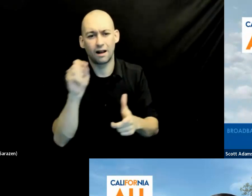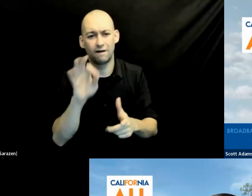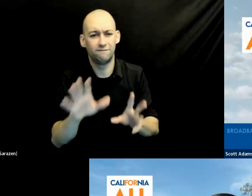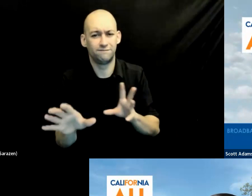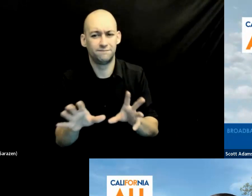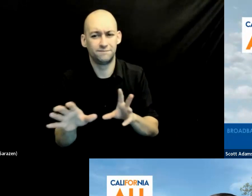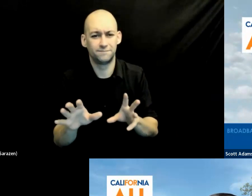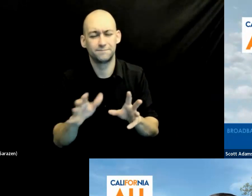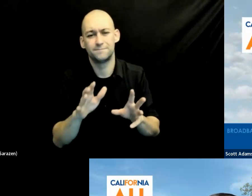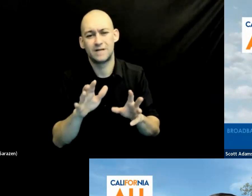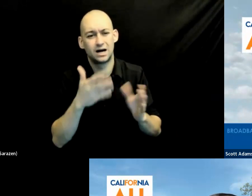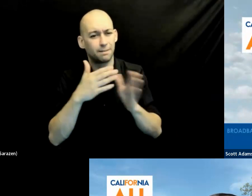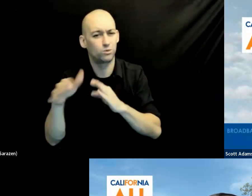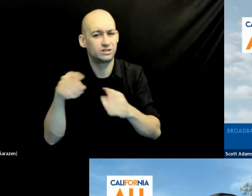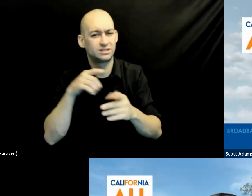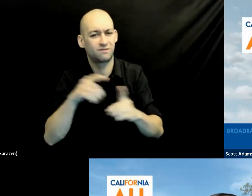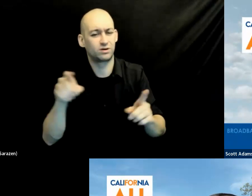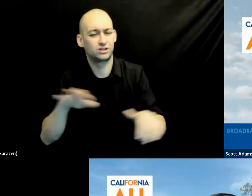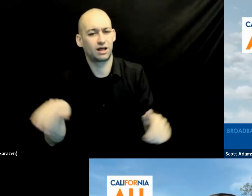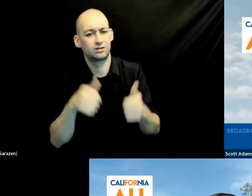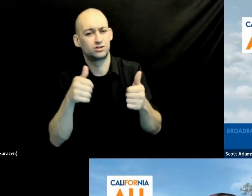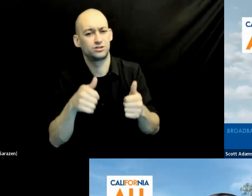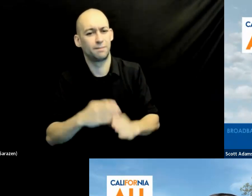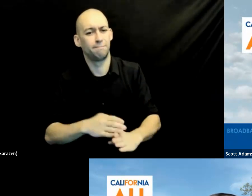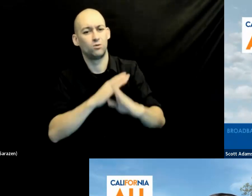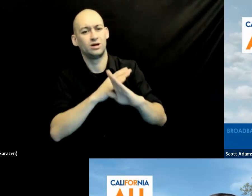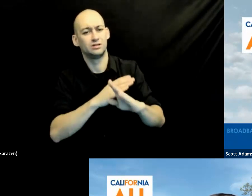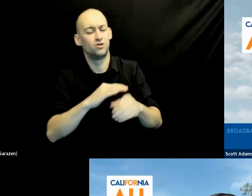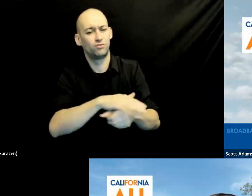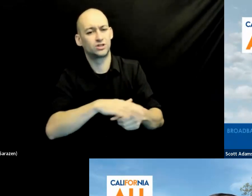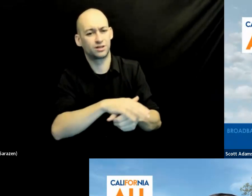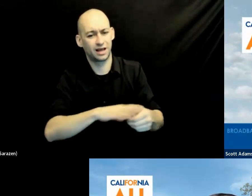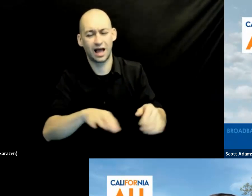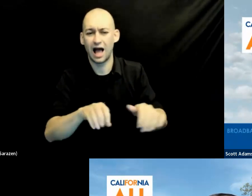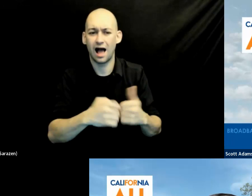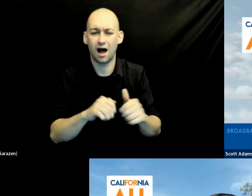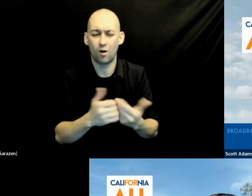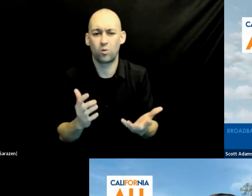communities and different challenges and barriers sub regionally as well, so how in the weeds do